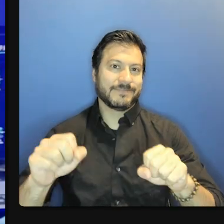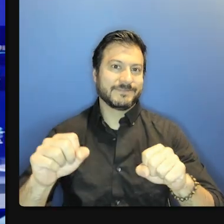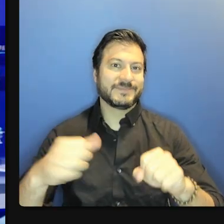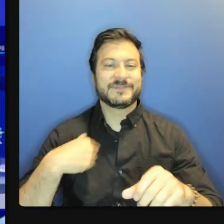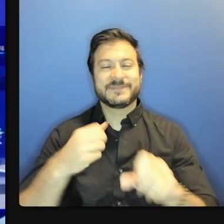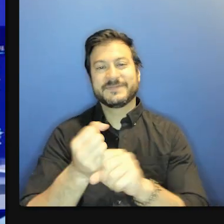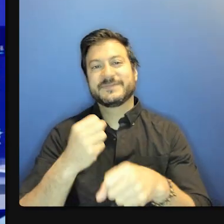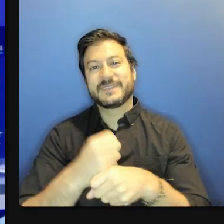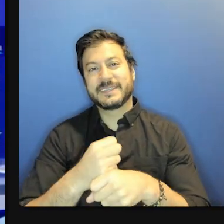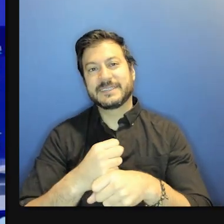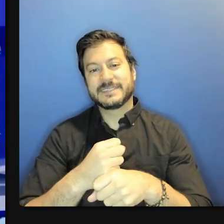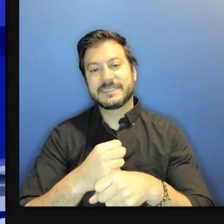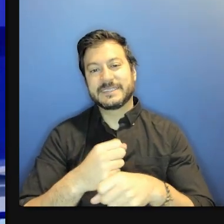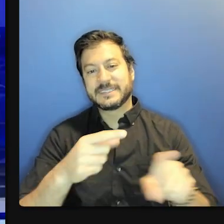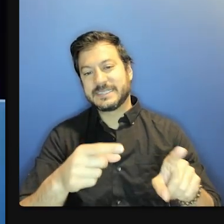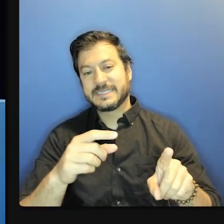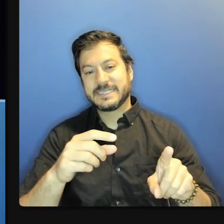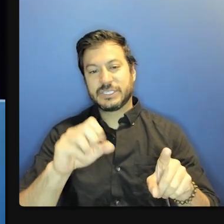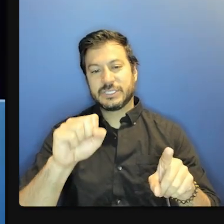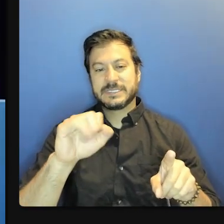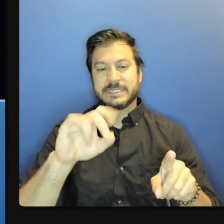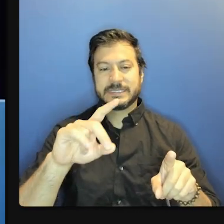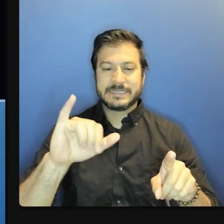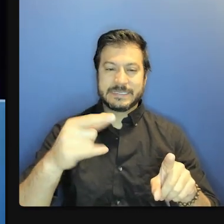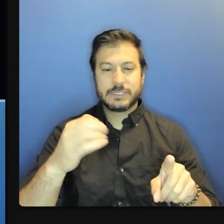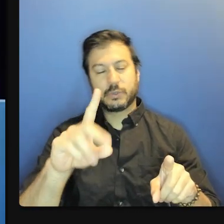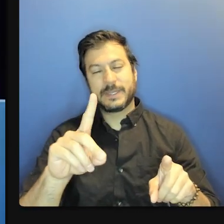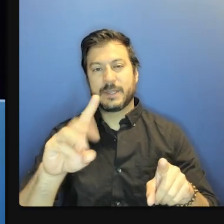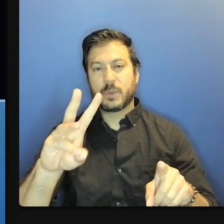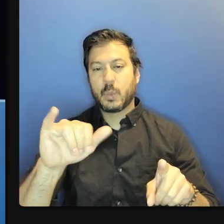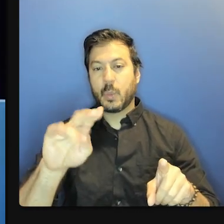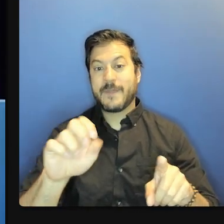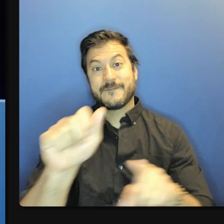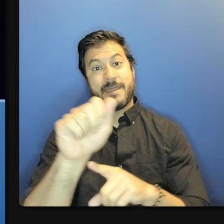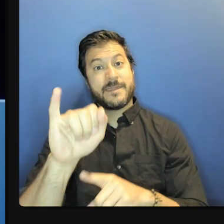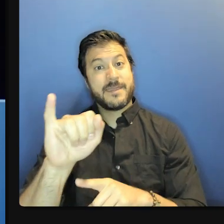This is why we created SigridWave. SigridWave is an AI-assisted translator